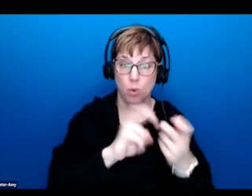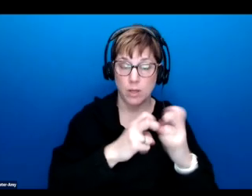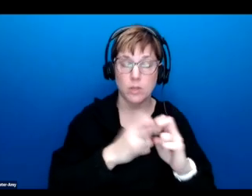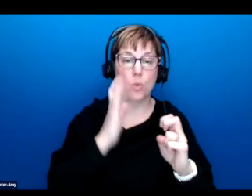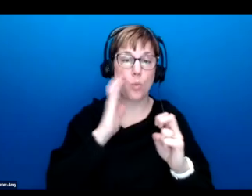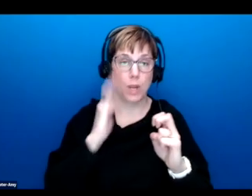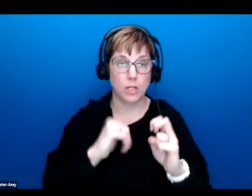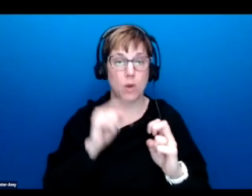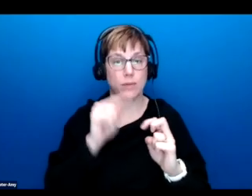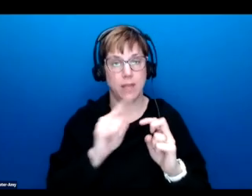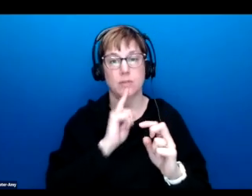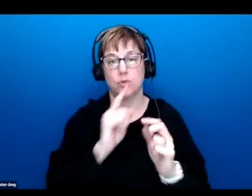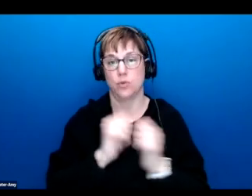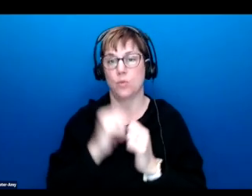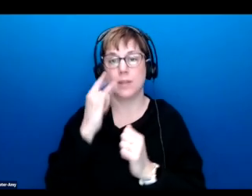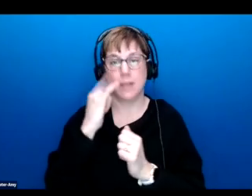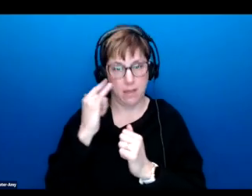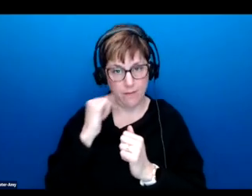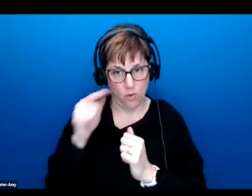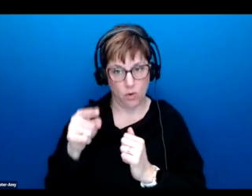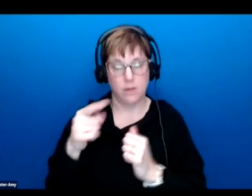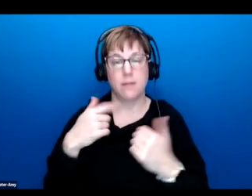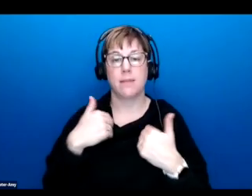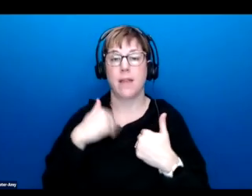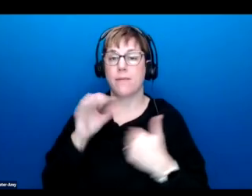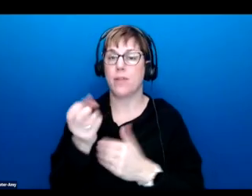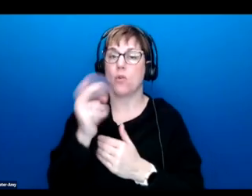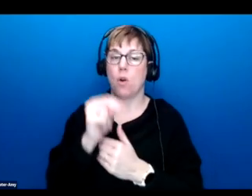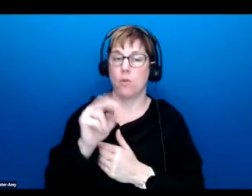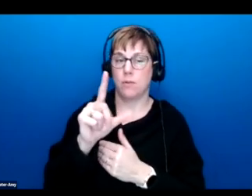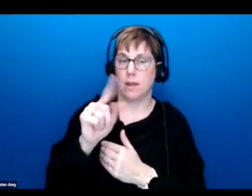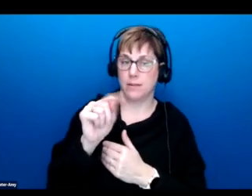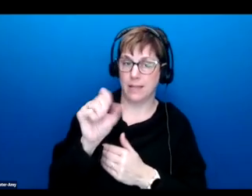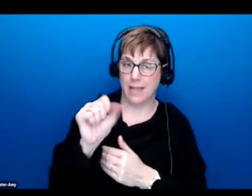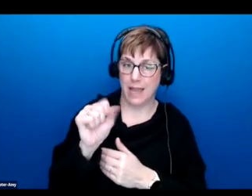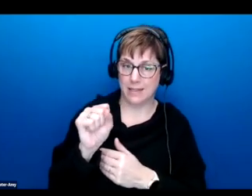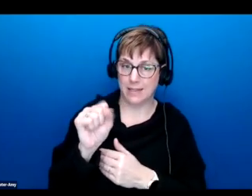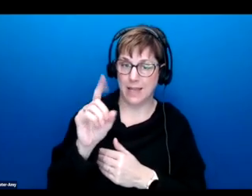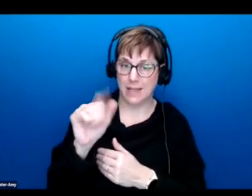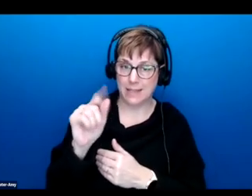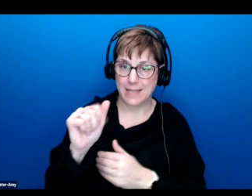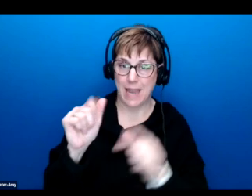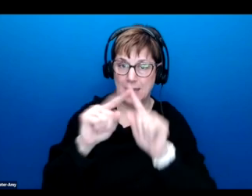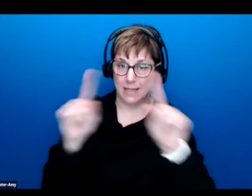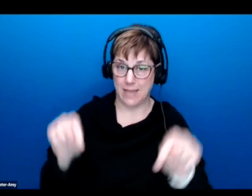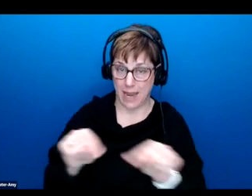this is the case in California as they have their own LTSS data dashboard that we can compare to,